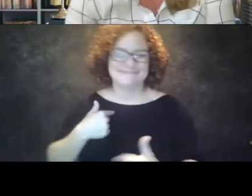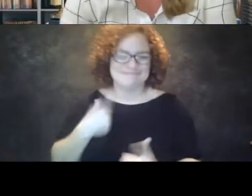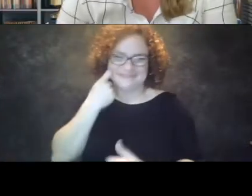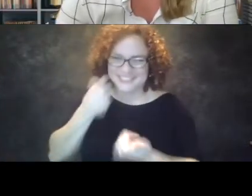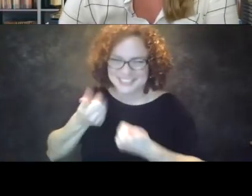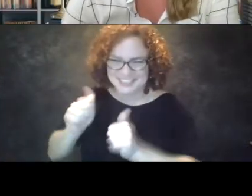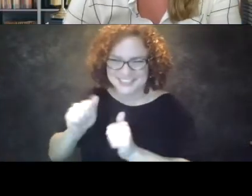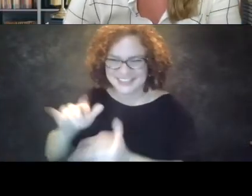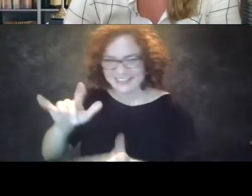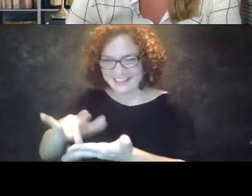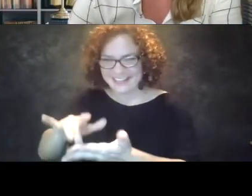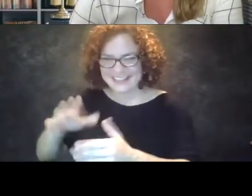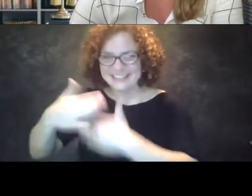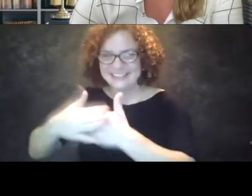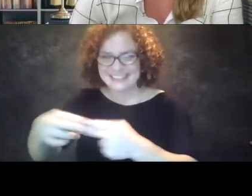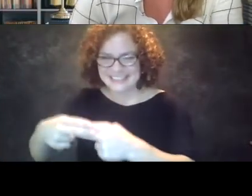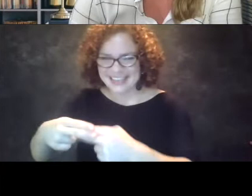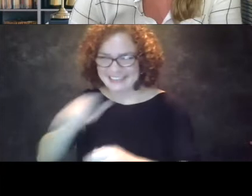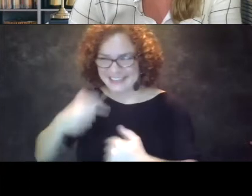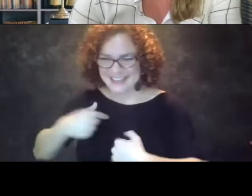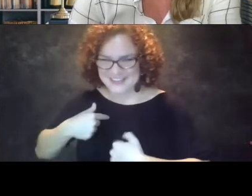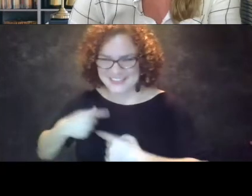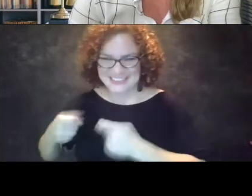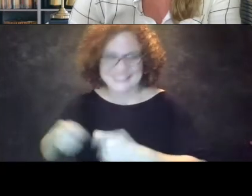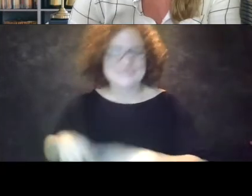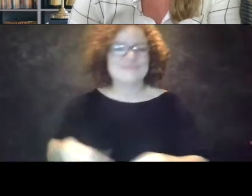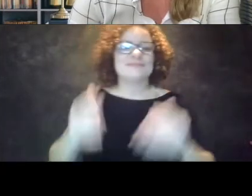is what is one of my favorite quotes. “A child with disabilities often spends hours